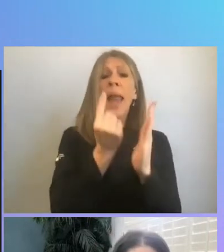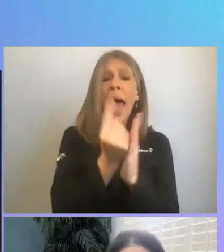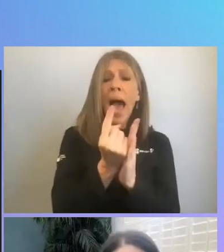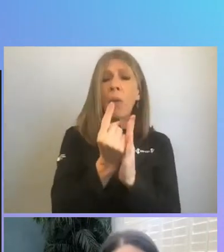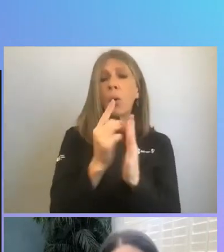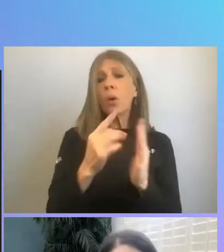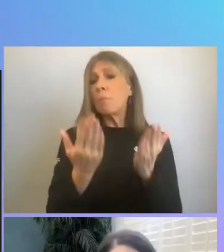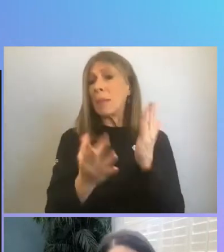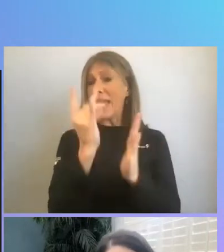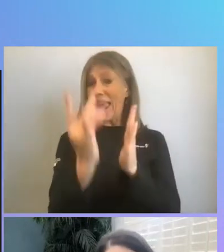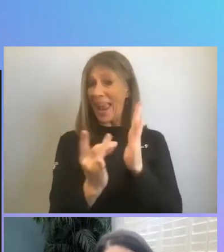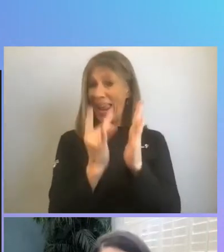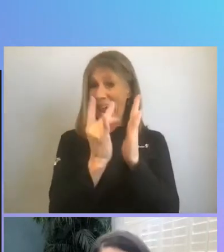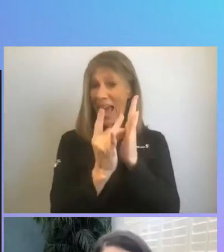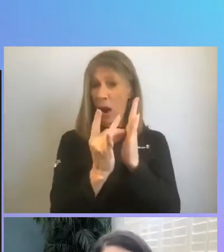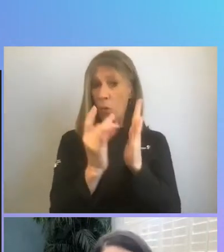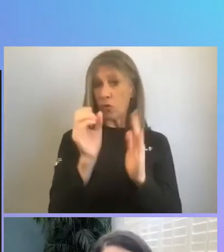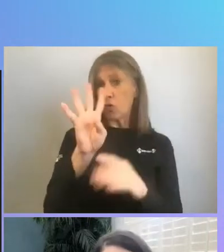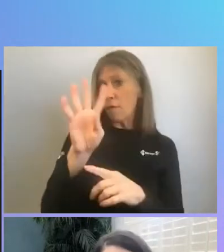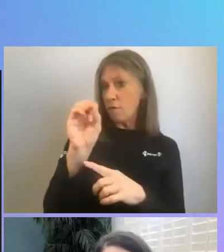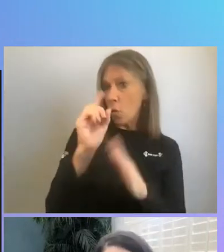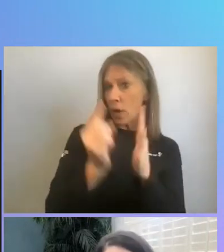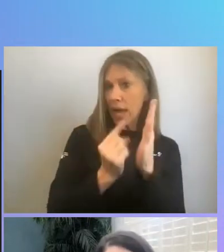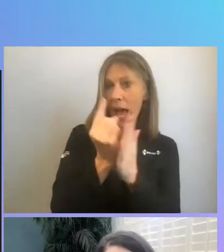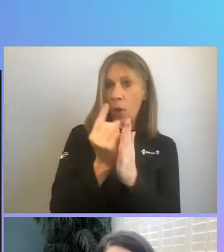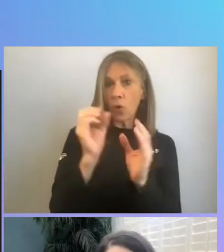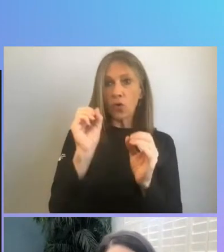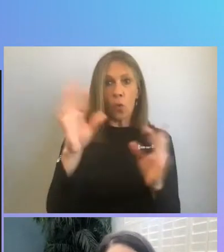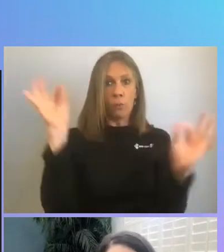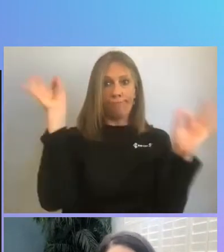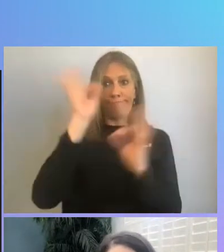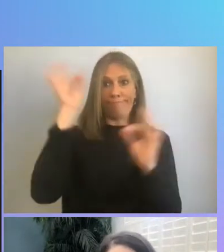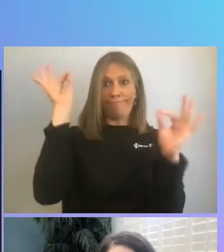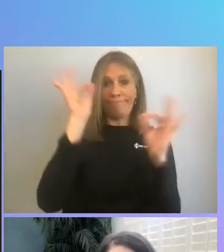40 hours or. No clue how much time do you think it would take?